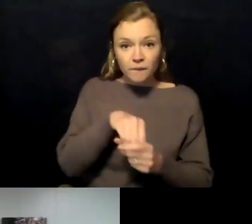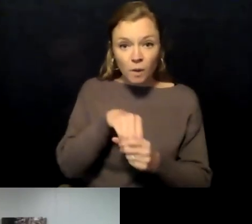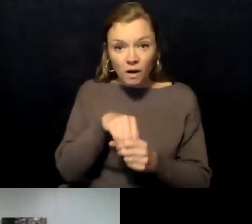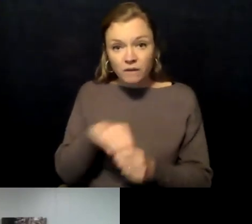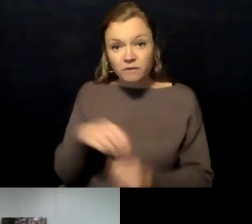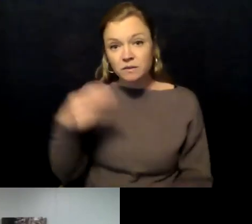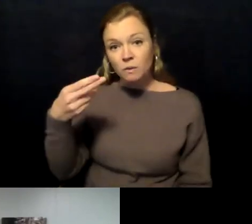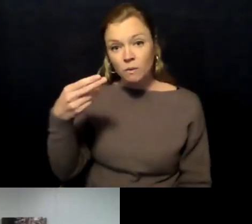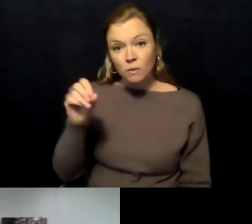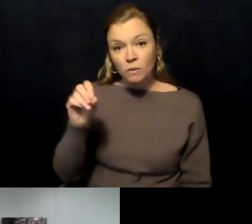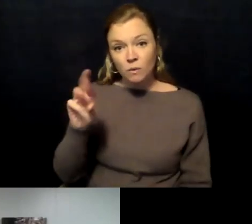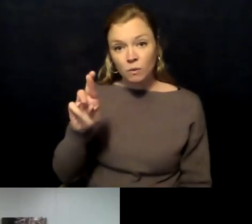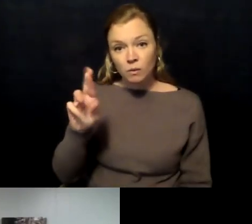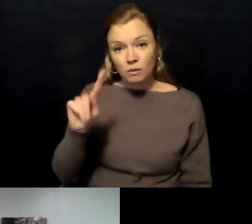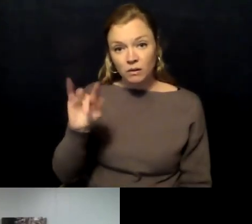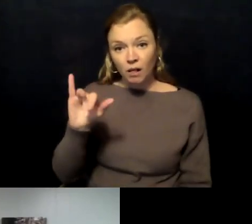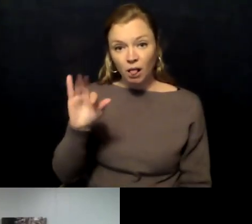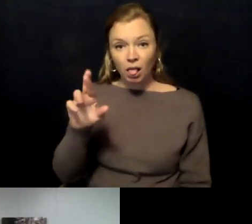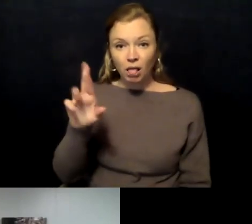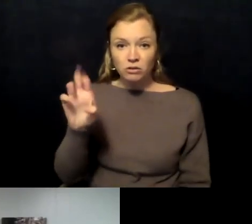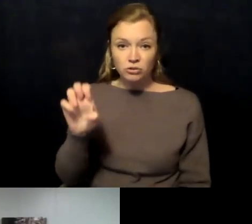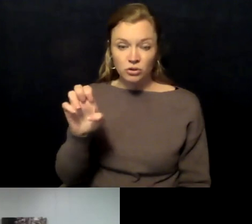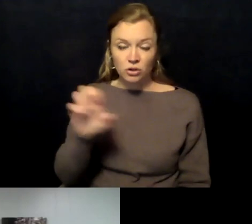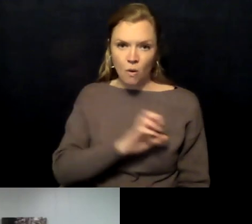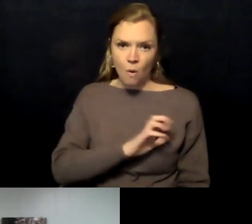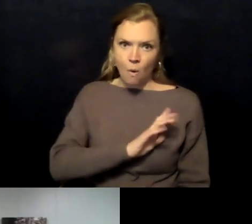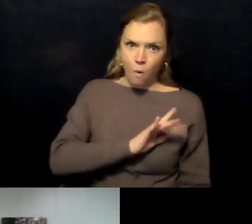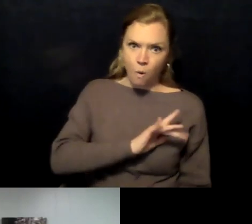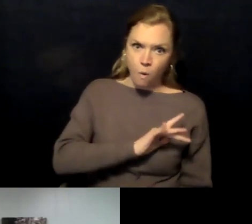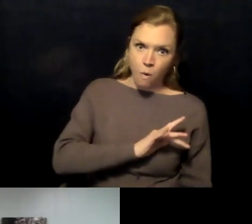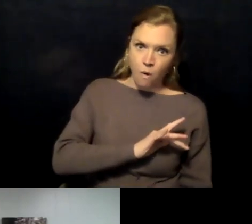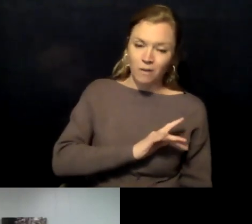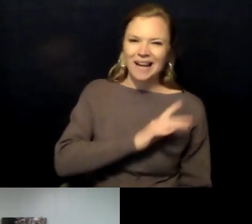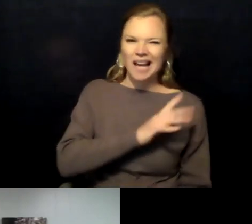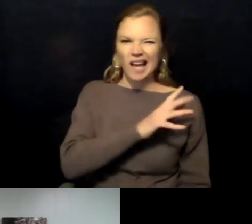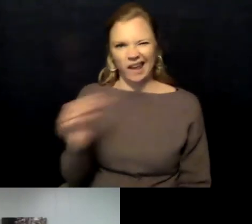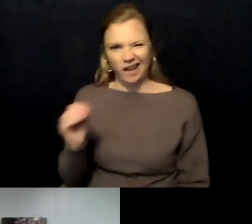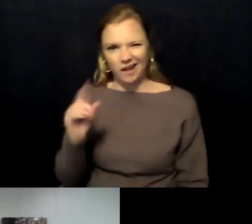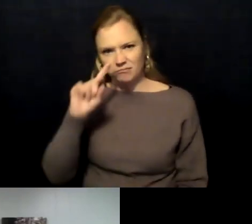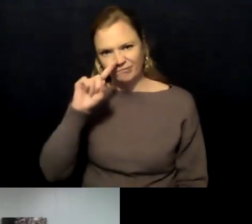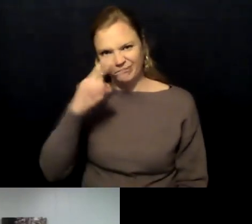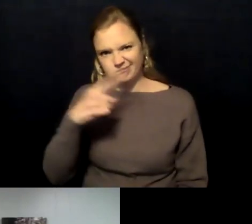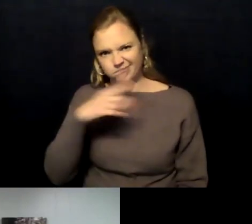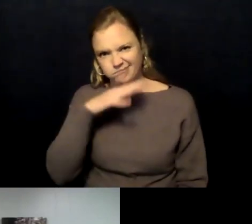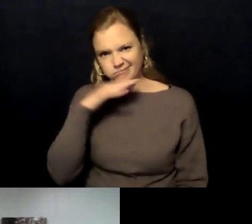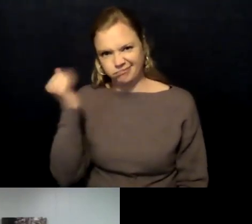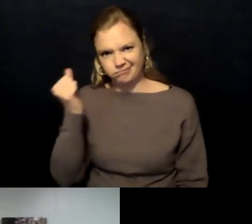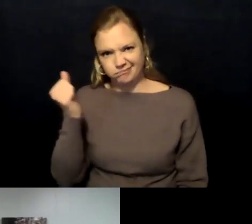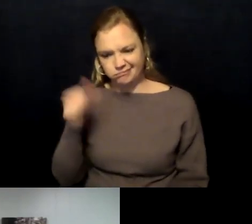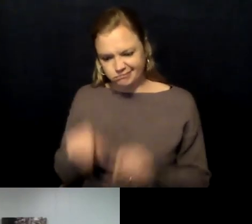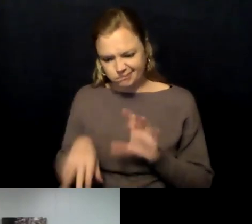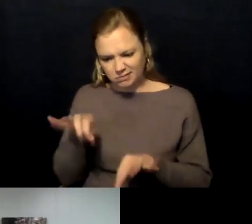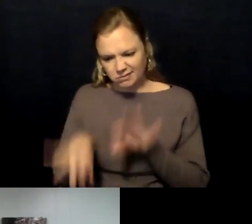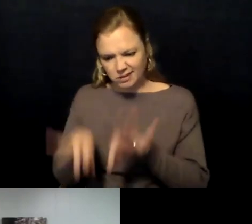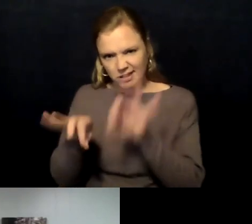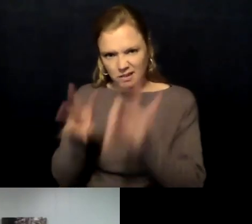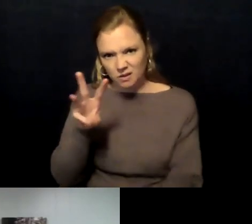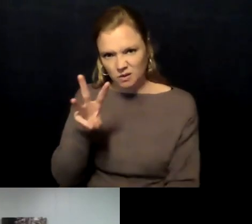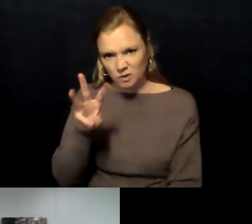And there's some things, like pulling weeds. And probably anyone who has a garden, you know pulling weeds